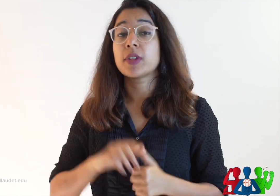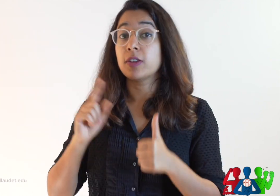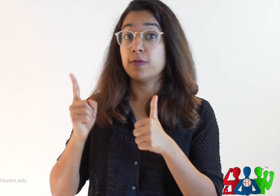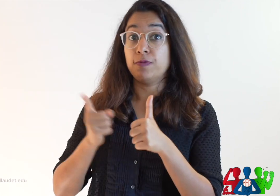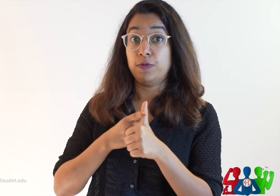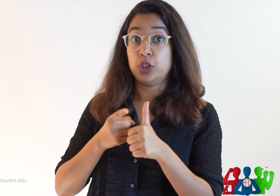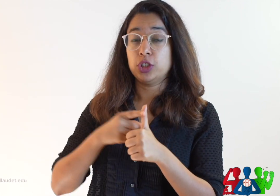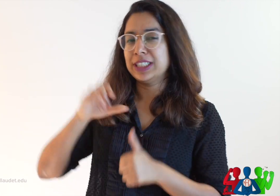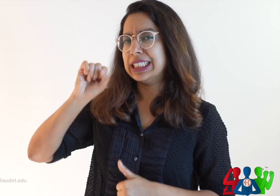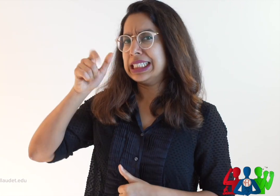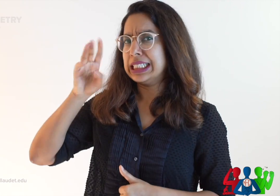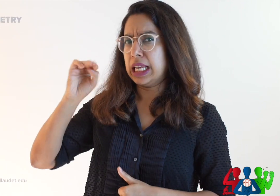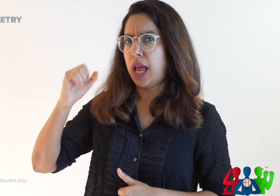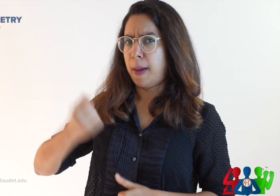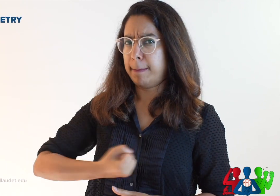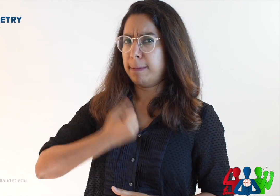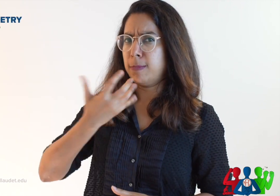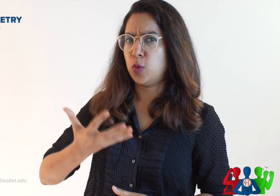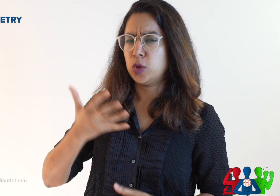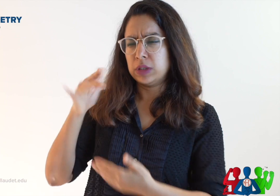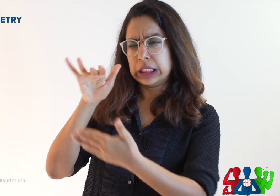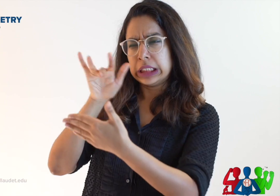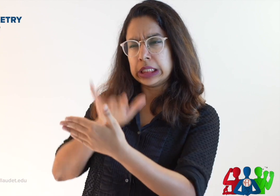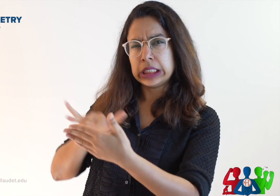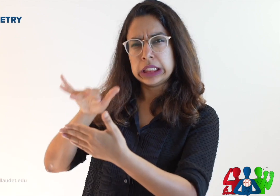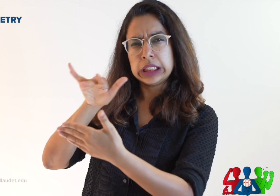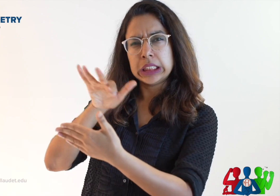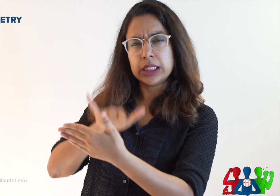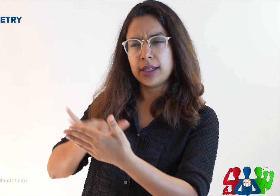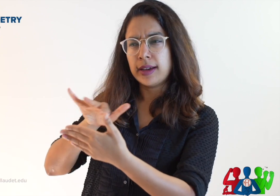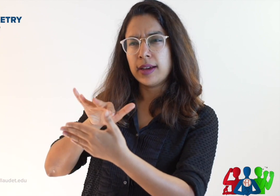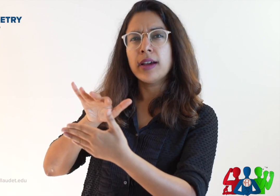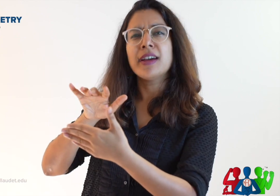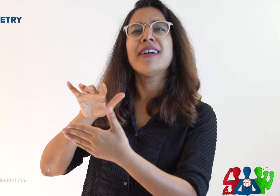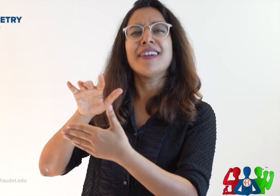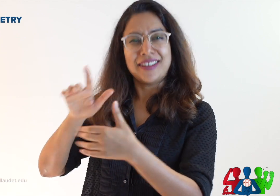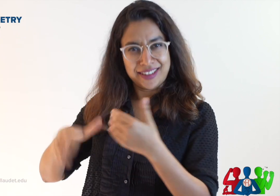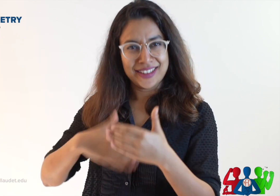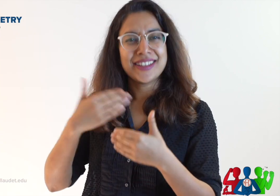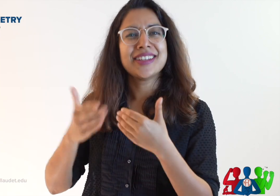and create something new, for example, slam poetry project.